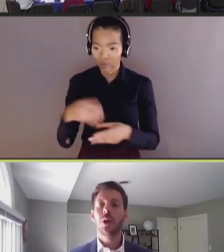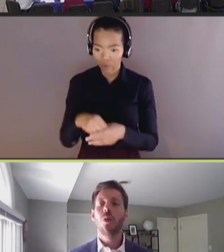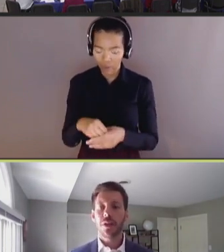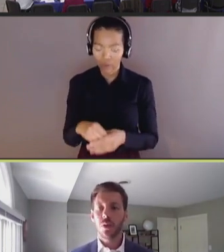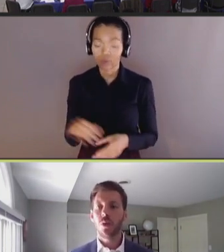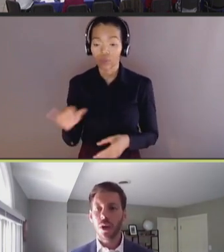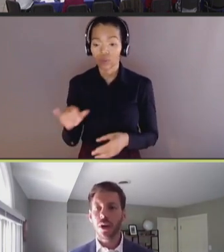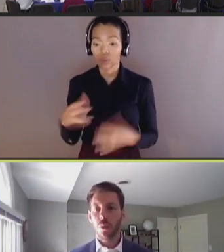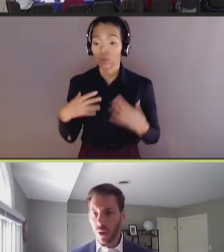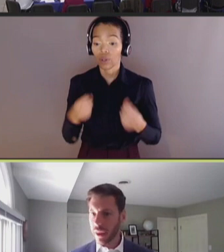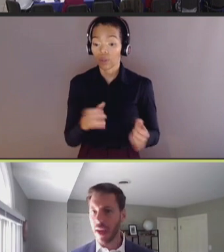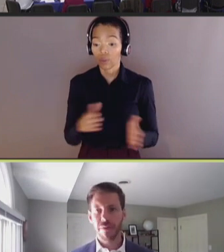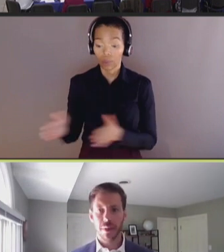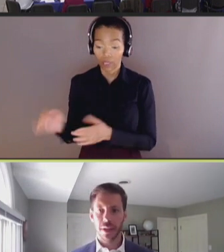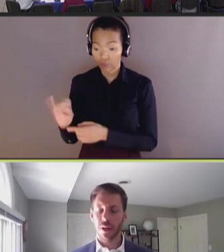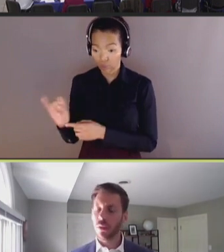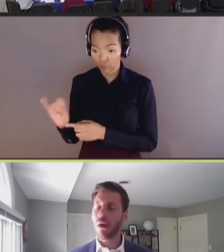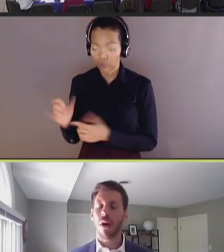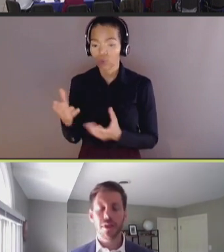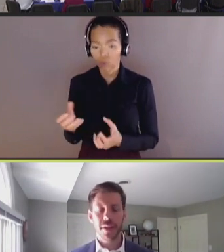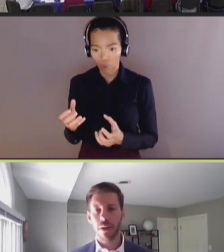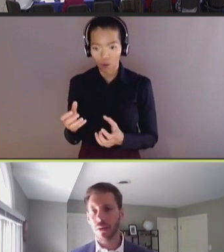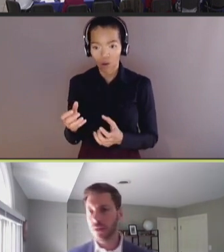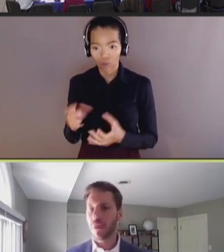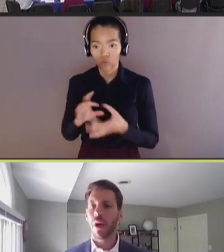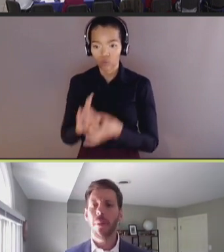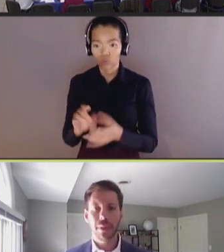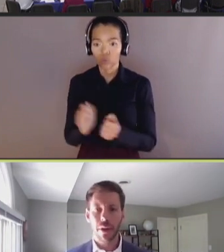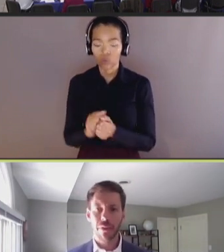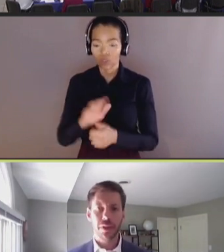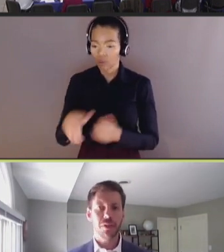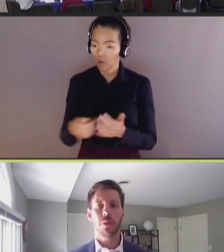we want to work with everybody here, with all stakeholders, with all public health officials,